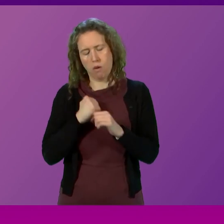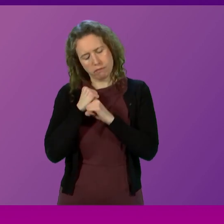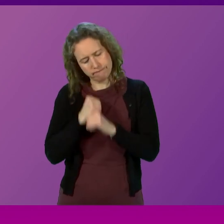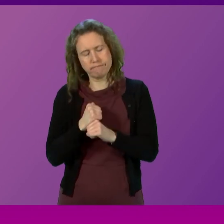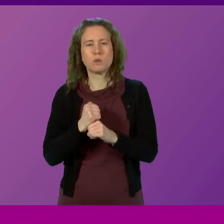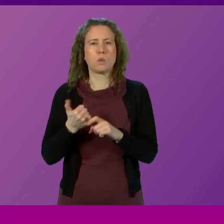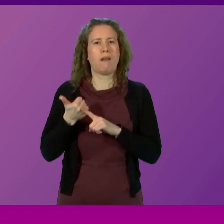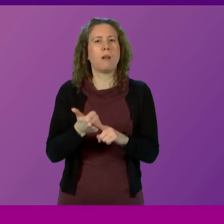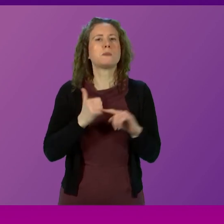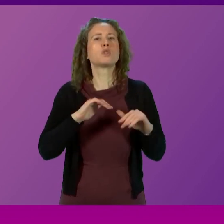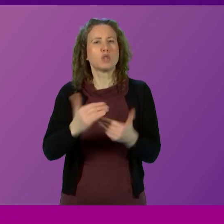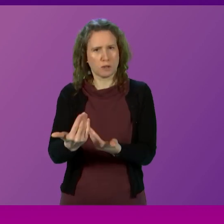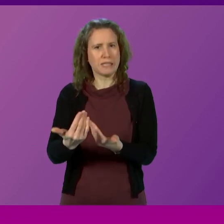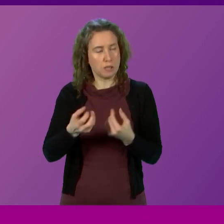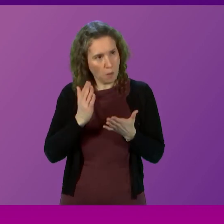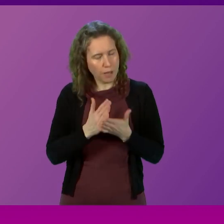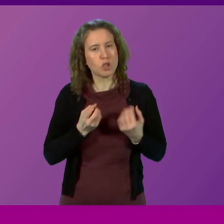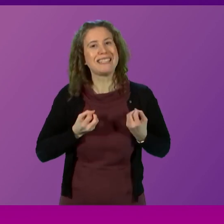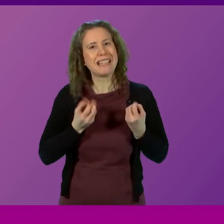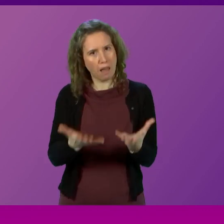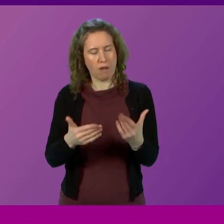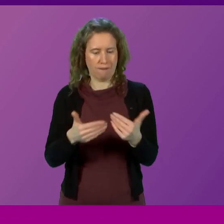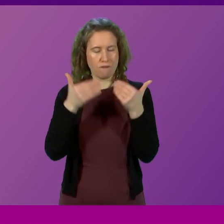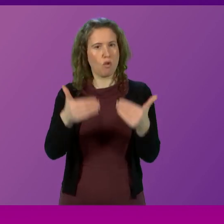help sectors that are delivering those front-line services across the country